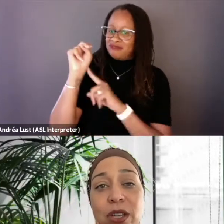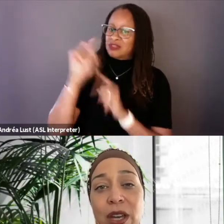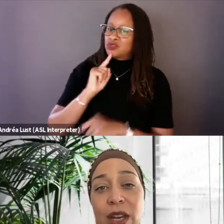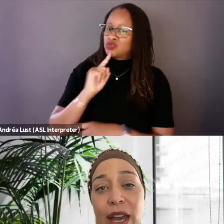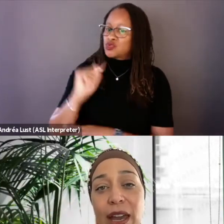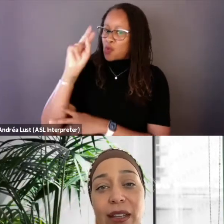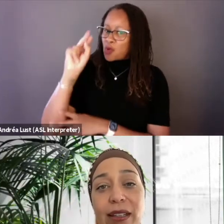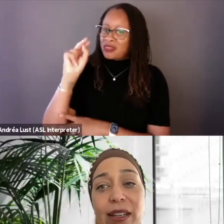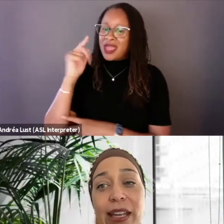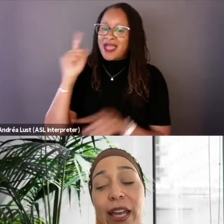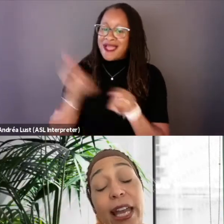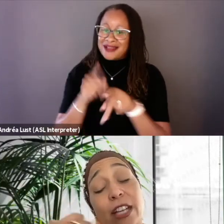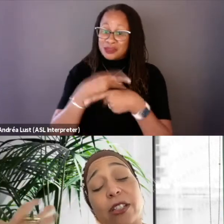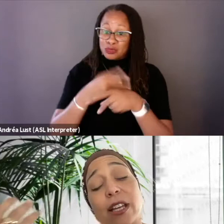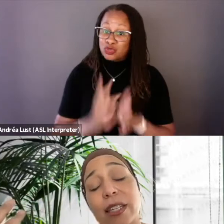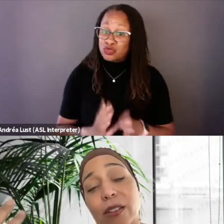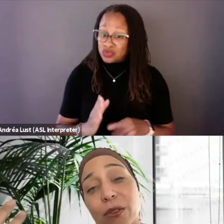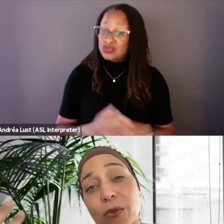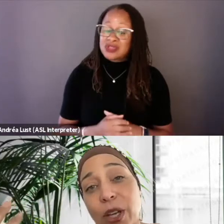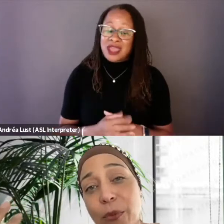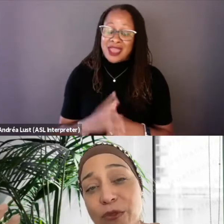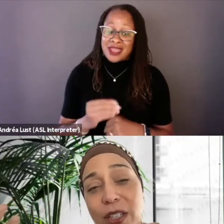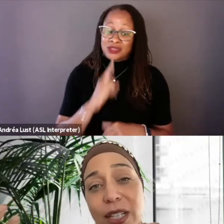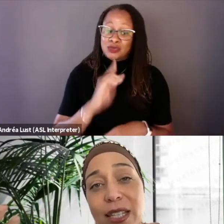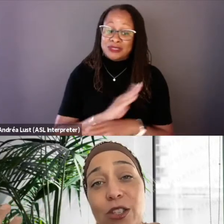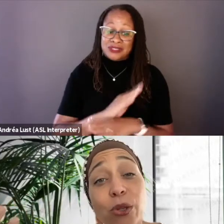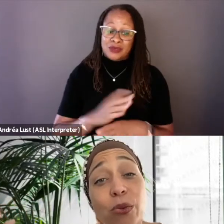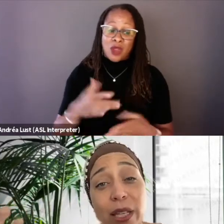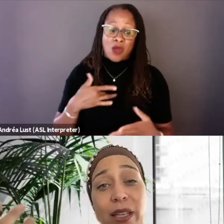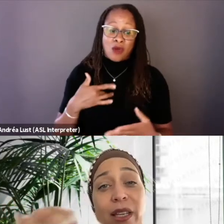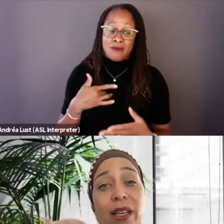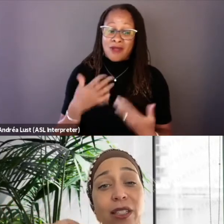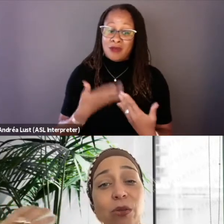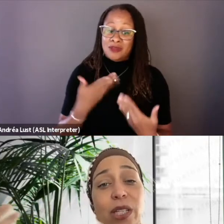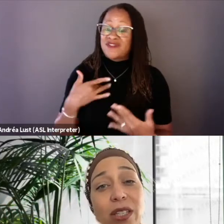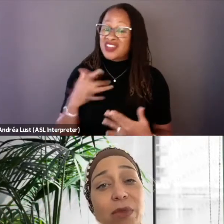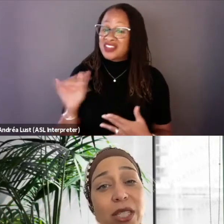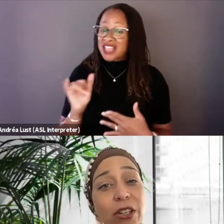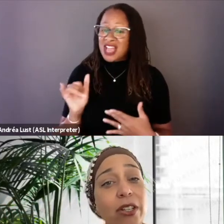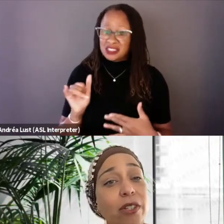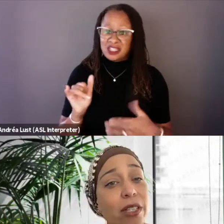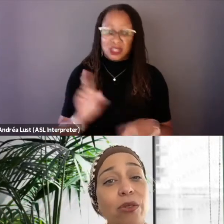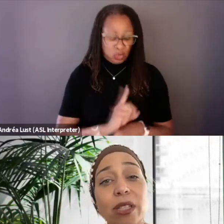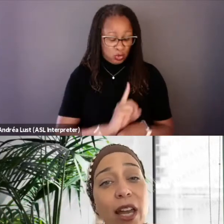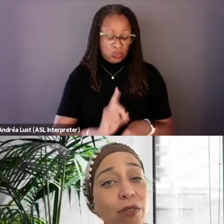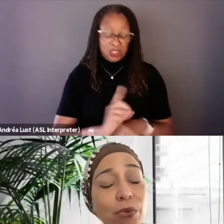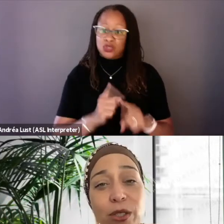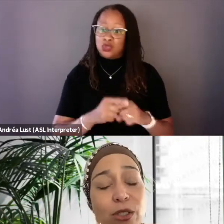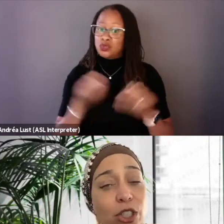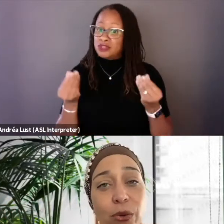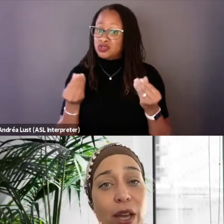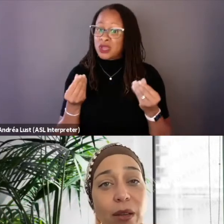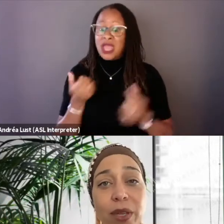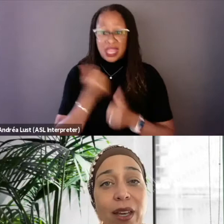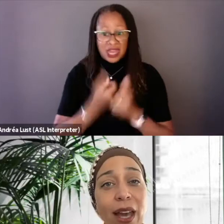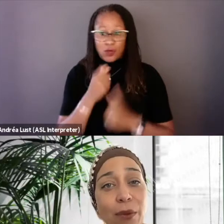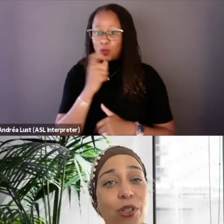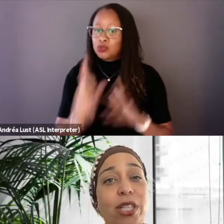And actually, I think we almost felt it as a duty. A duty to the material and a duty to everyone who showed up and participated